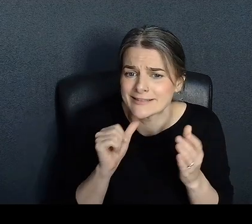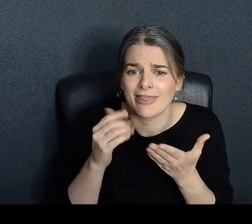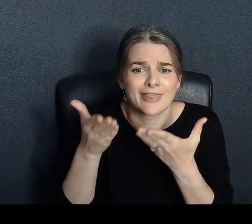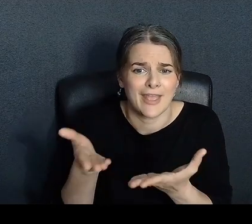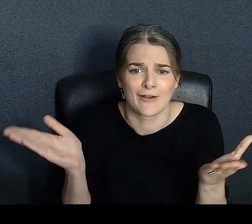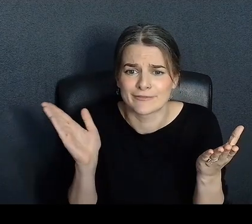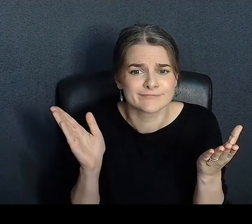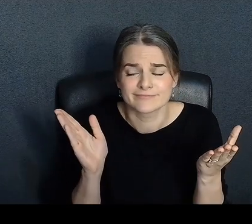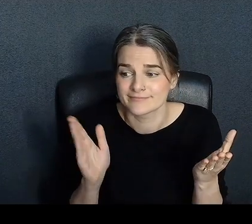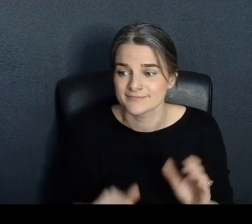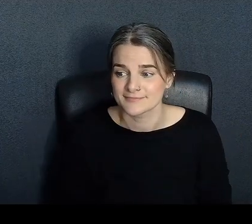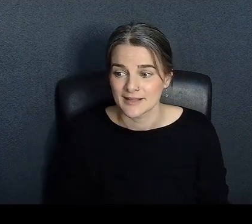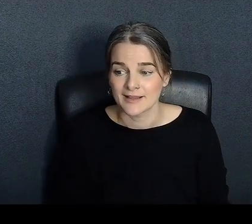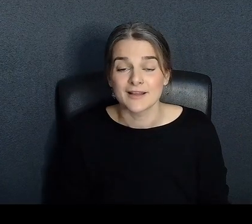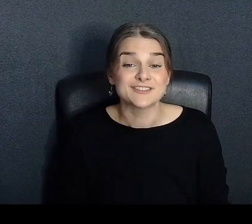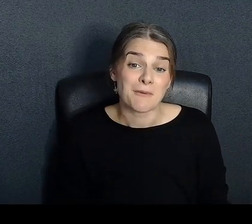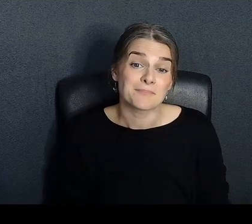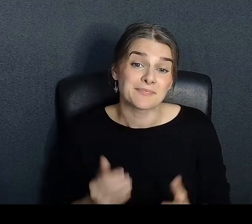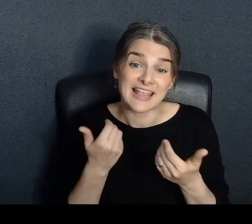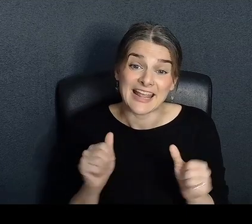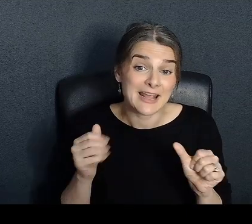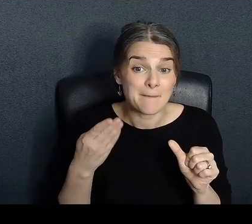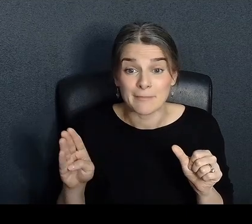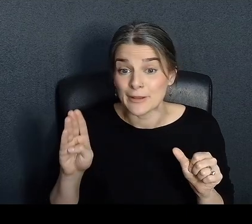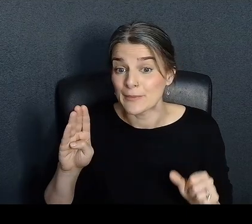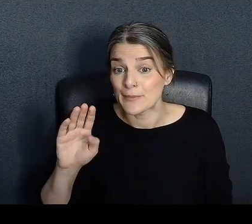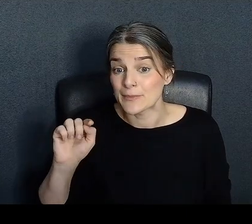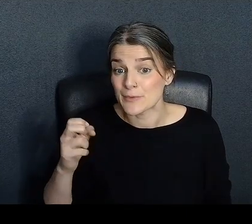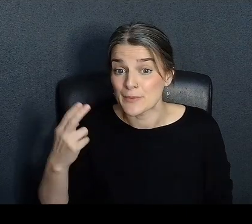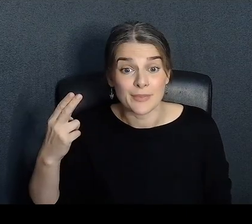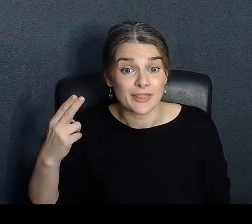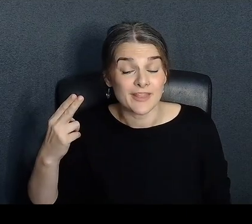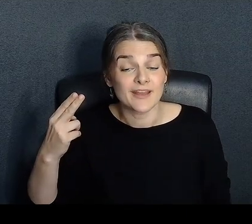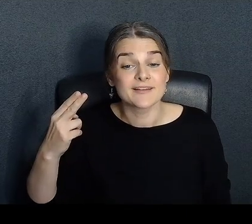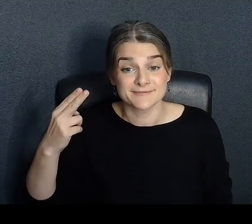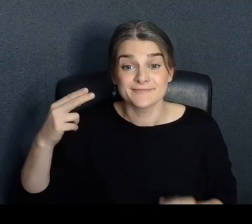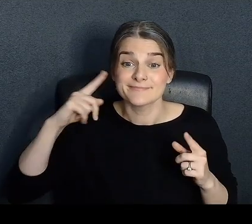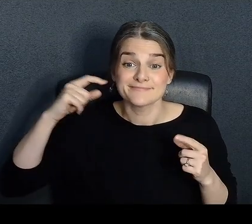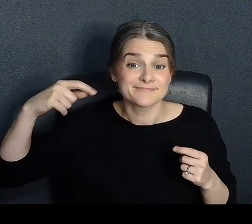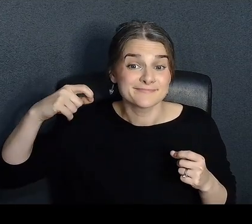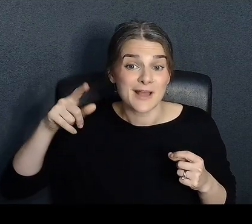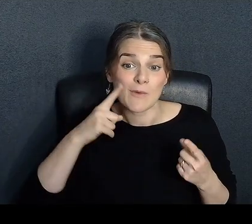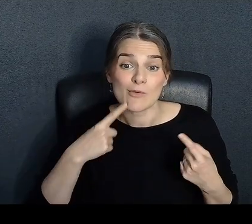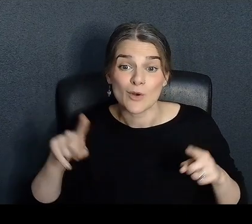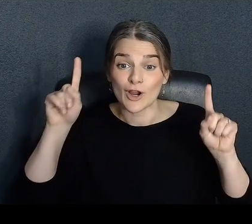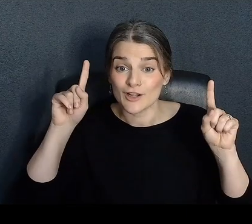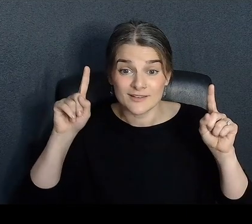So any Bluetooth hearing, any Bluetooth earphones will work. There's more choices.